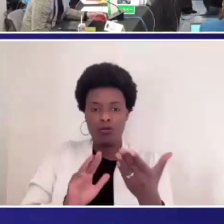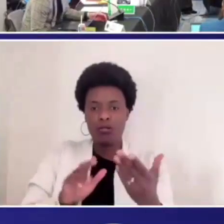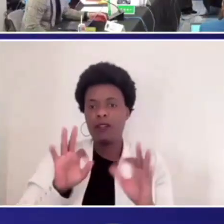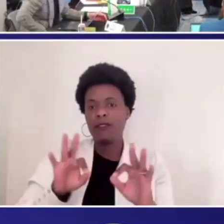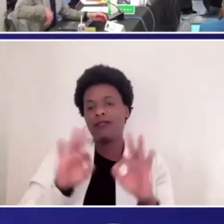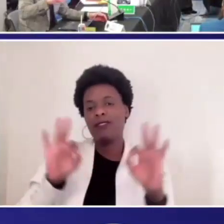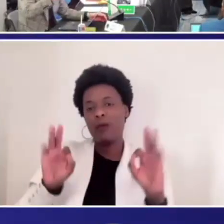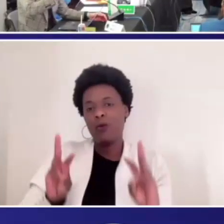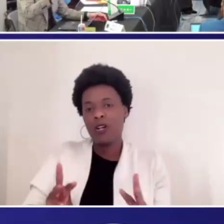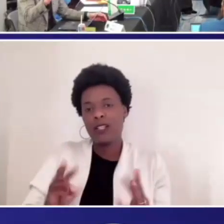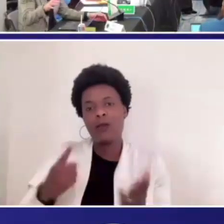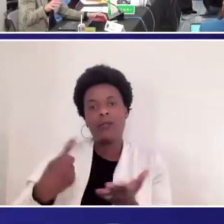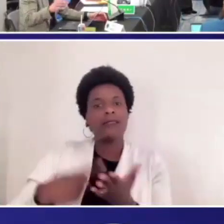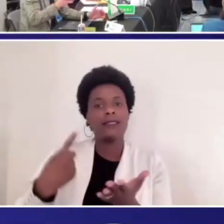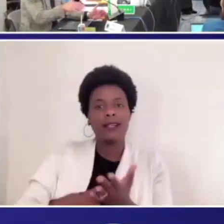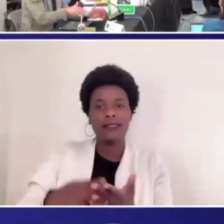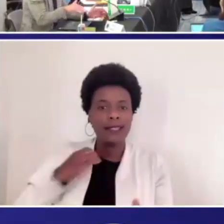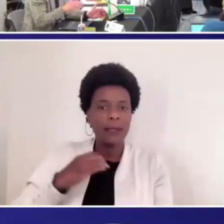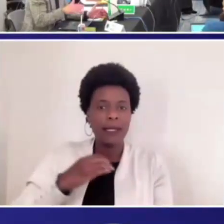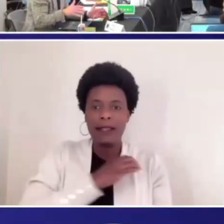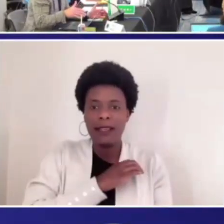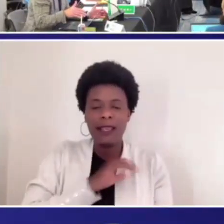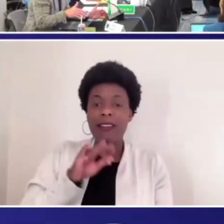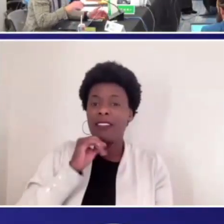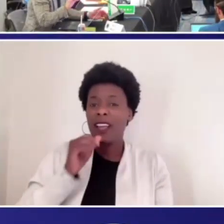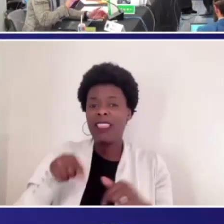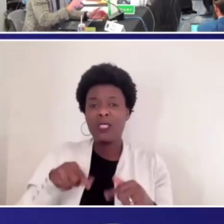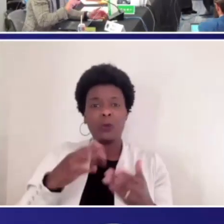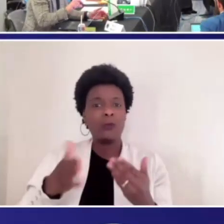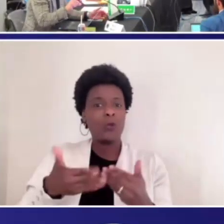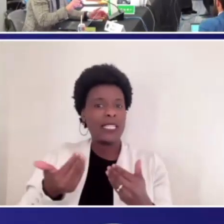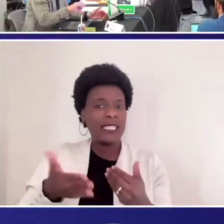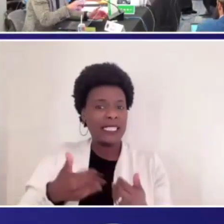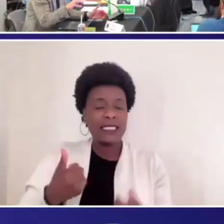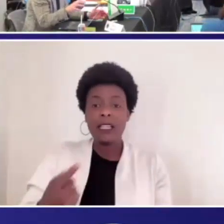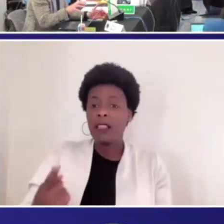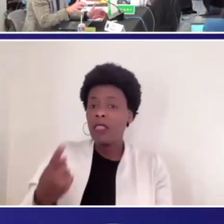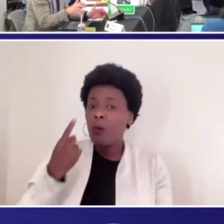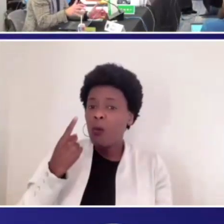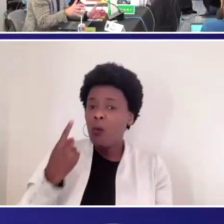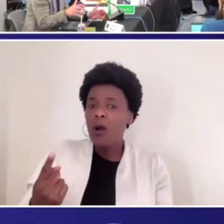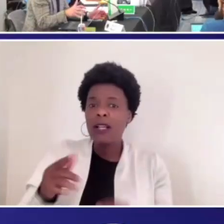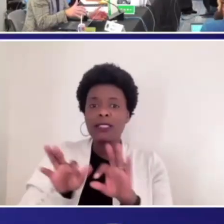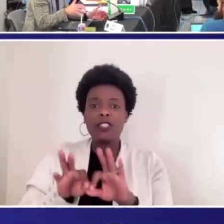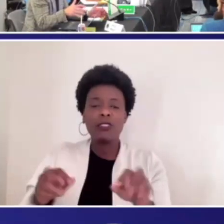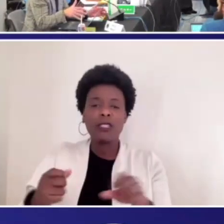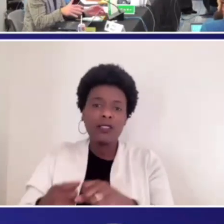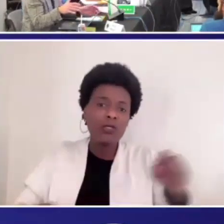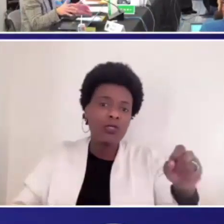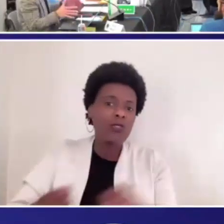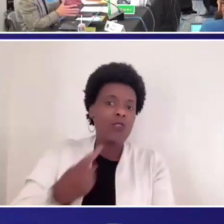It throws off everything. Otherwise, this would be a lot easier. That one degree kind of throws off the framework. It was very tough for us to kind